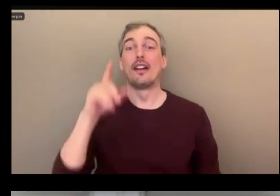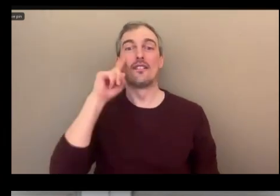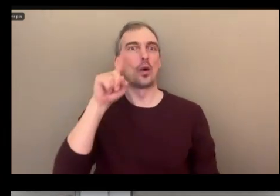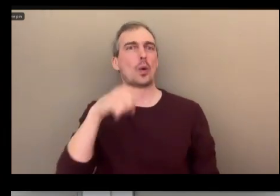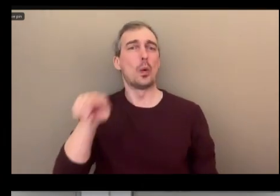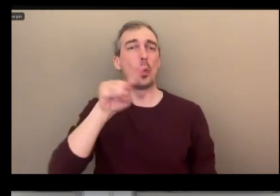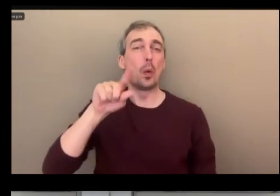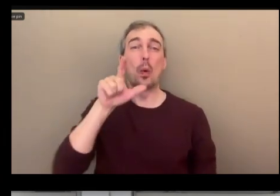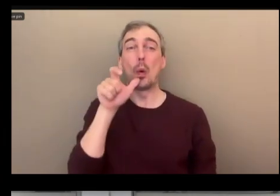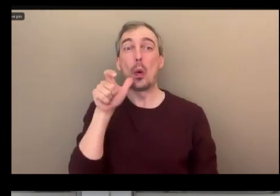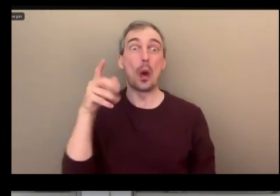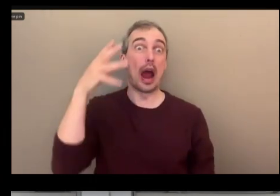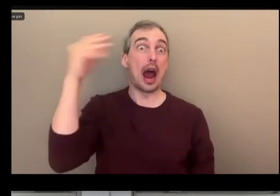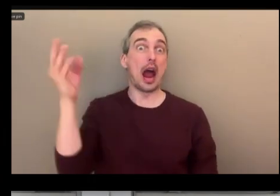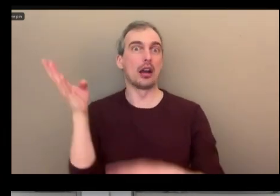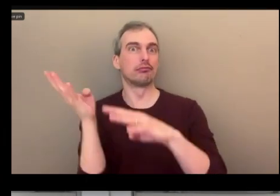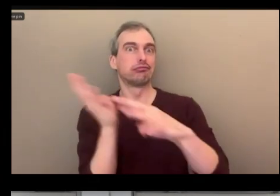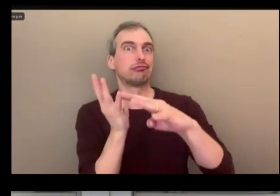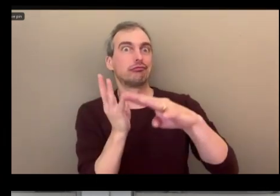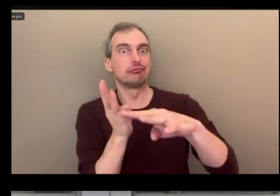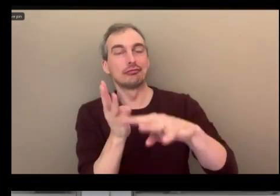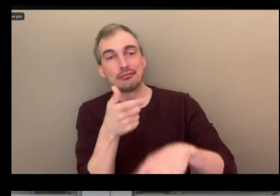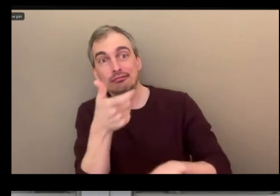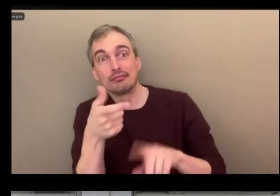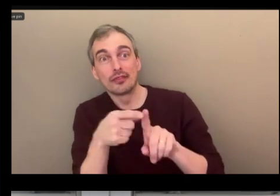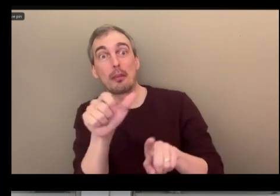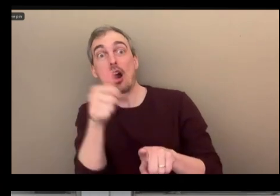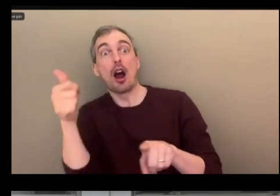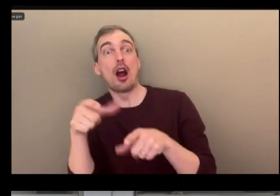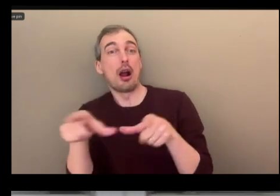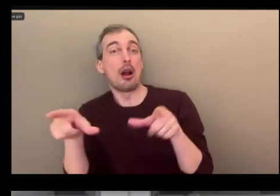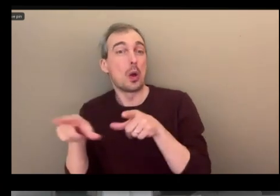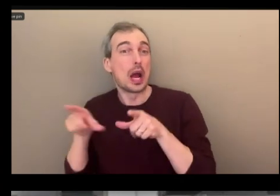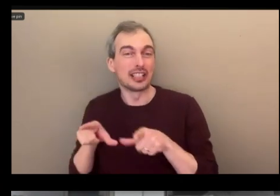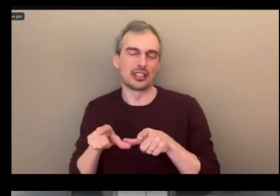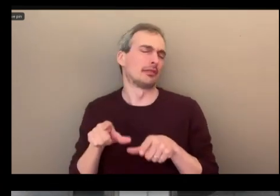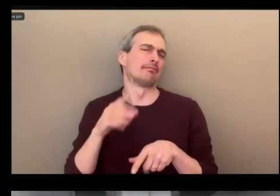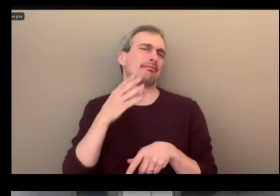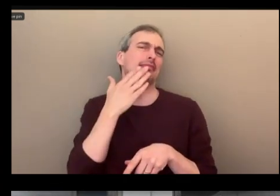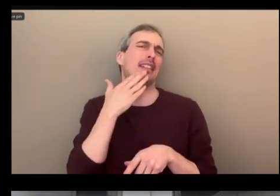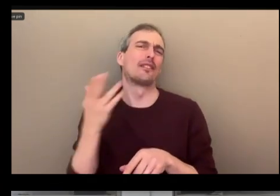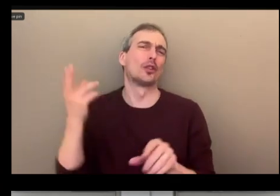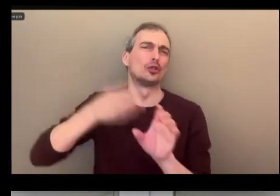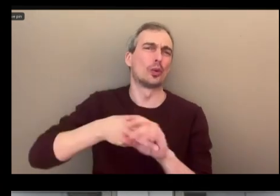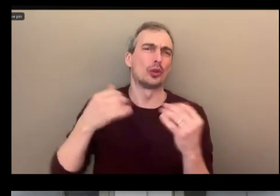Really happy to be here with each of you on International Day of Persons with Disabilities. It's a great honor to be here.